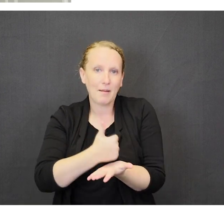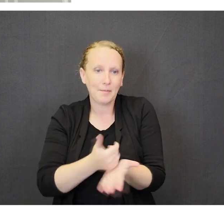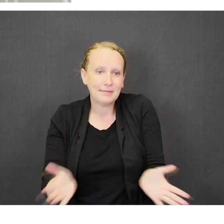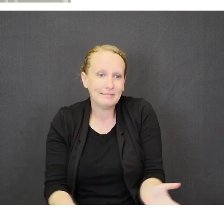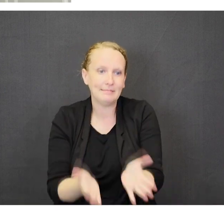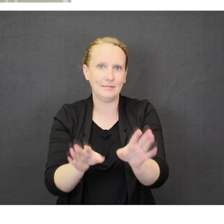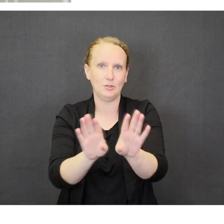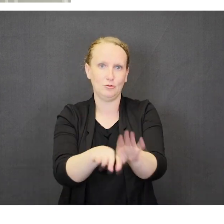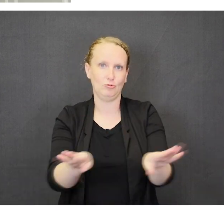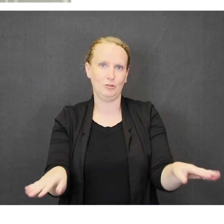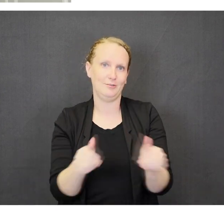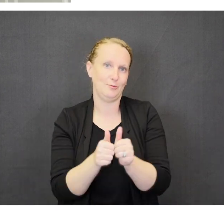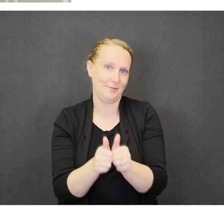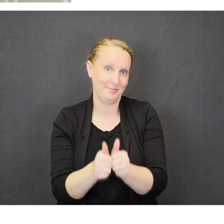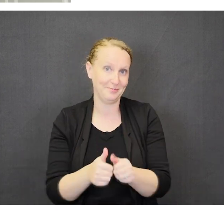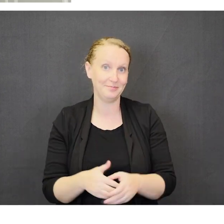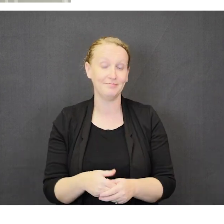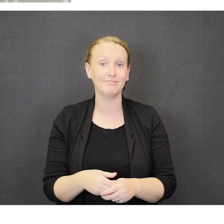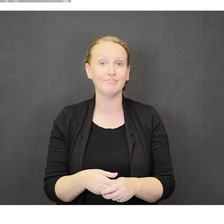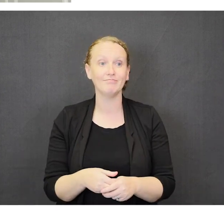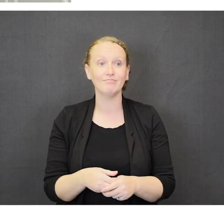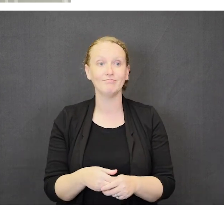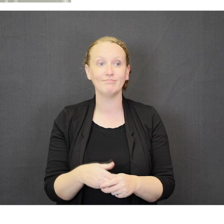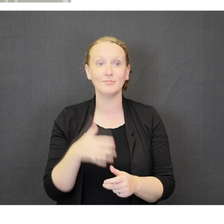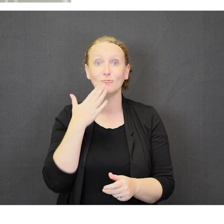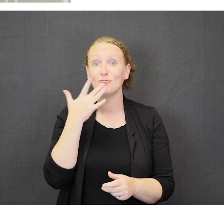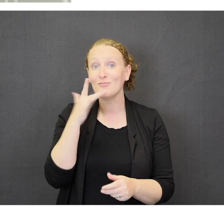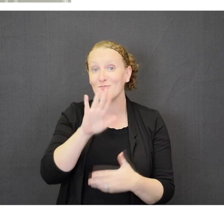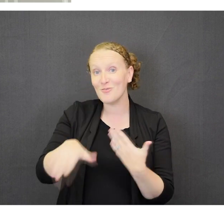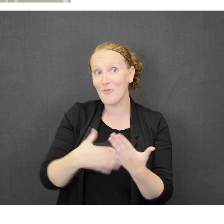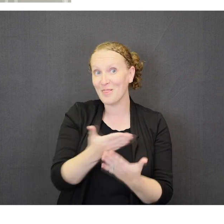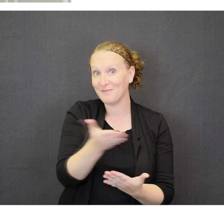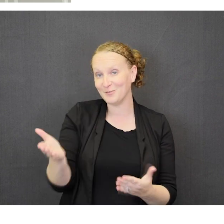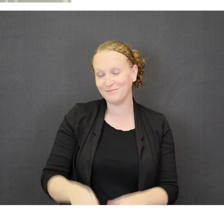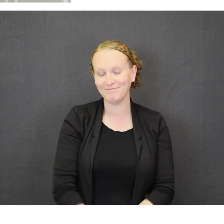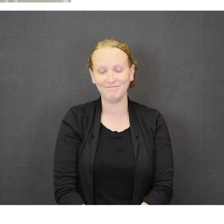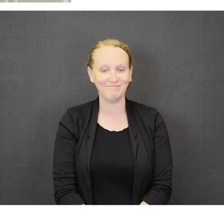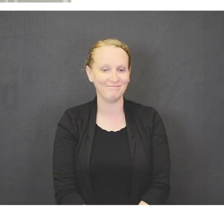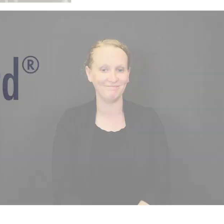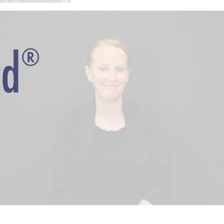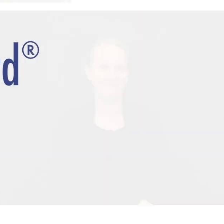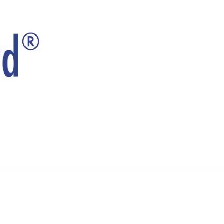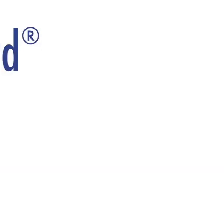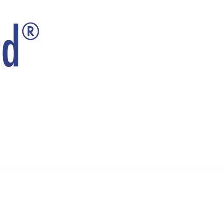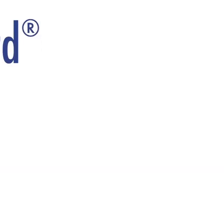the in the process as we all get through this together best wishes to all of you